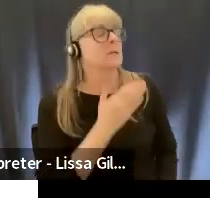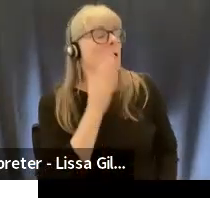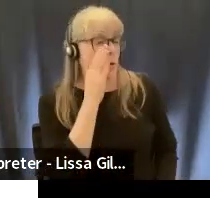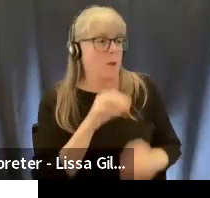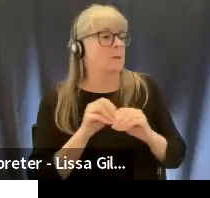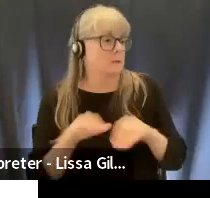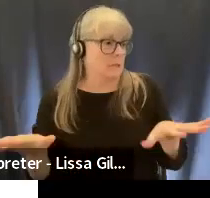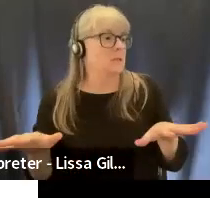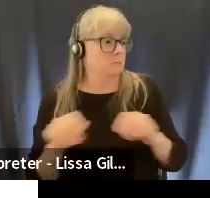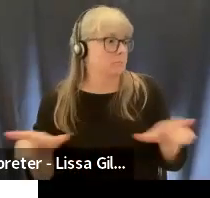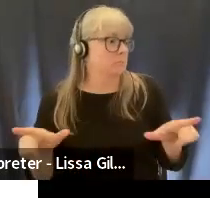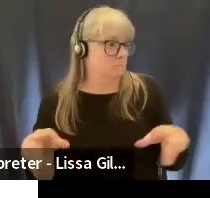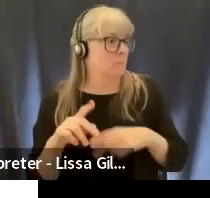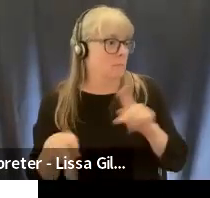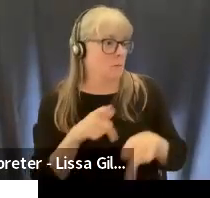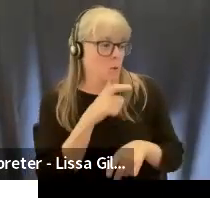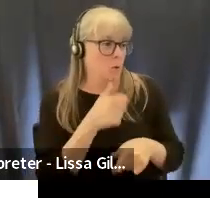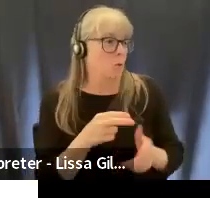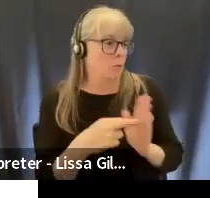I'm sorry.